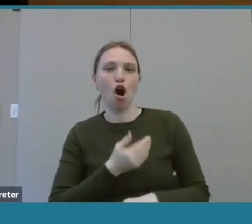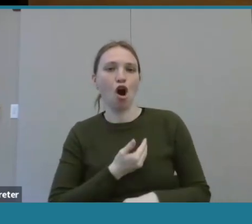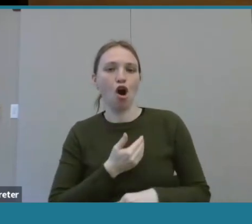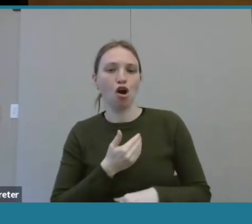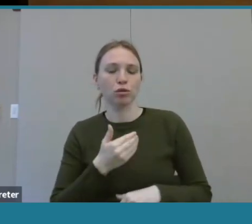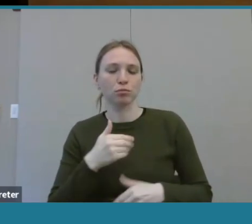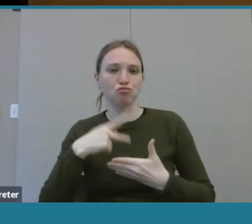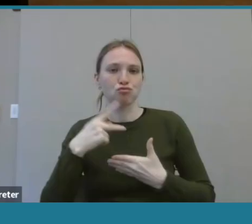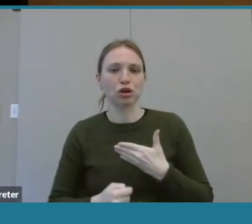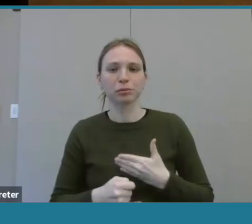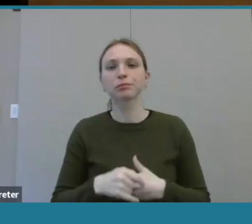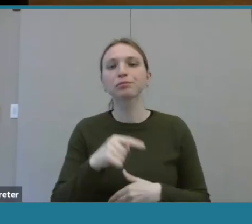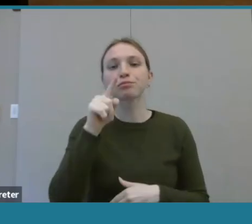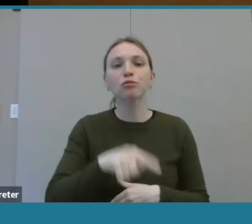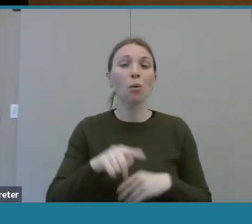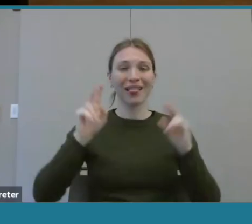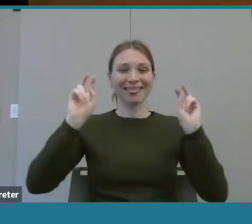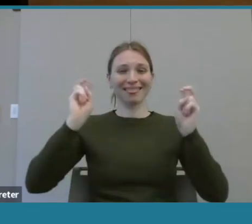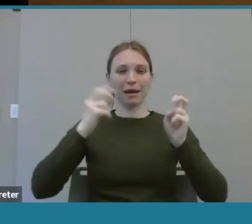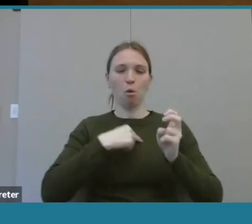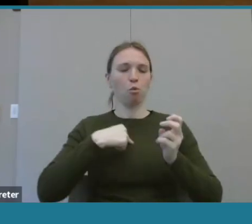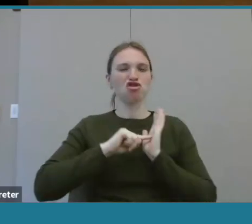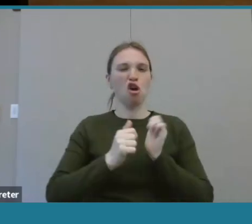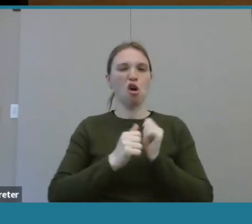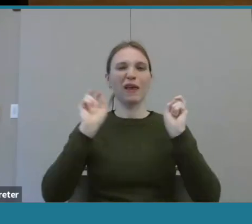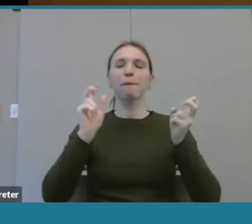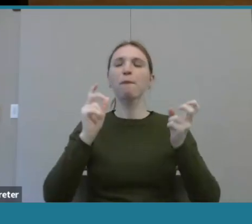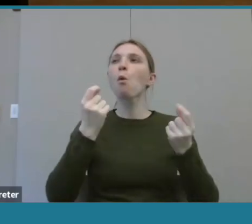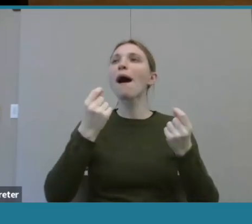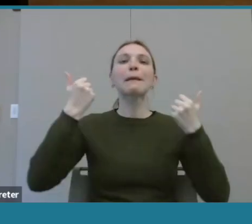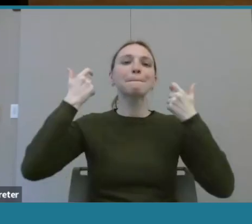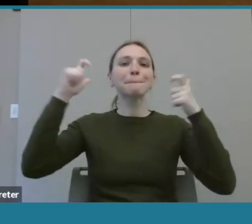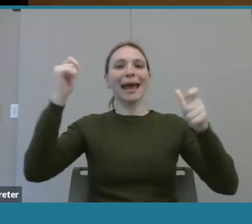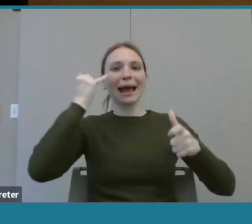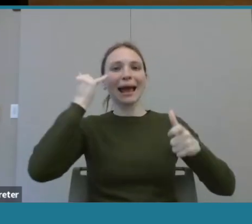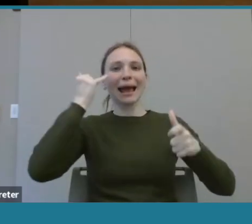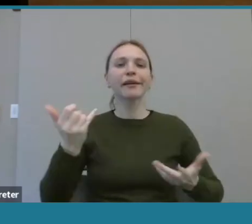big idea or the so what that we want people to walk away from, either from this single sign or from this exhibit, right?